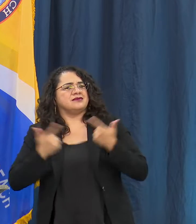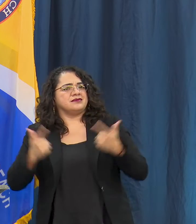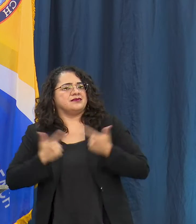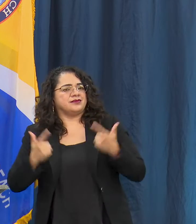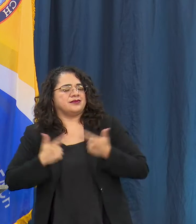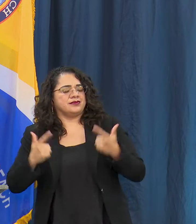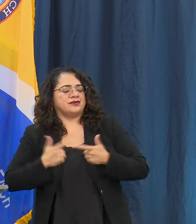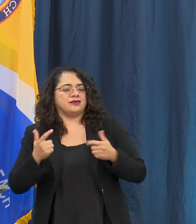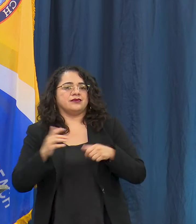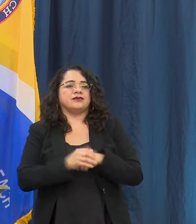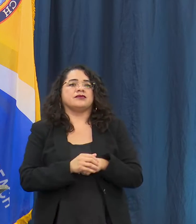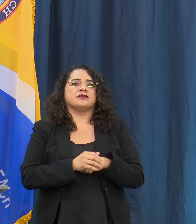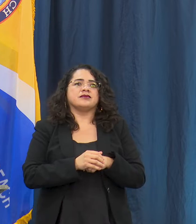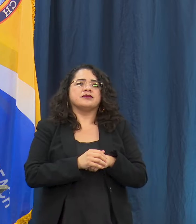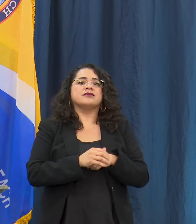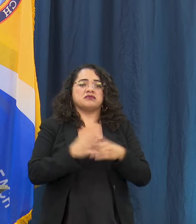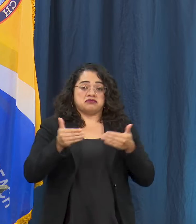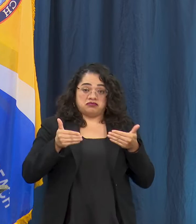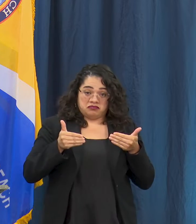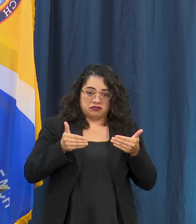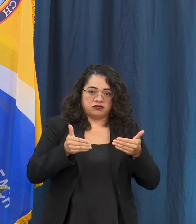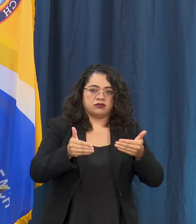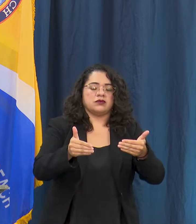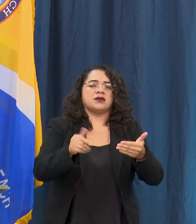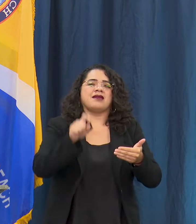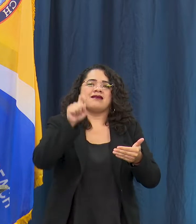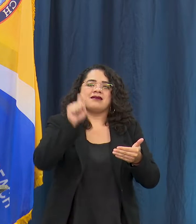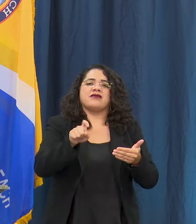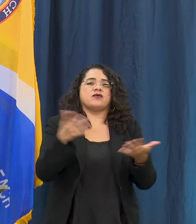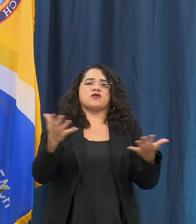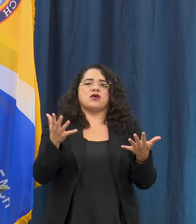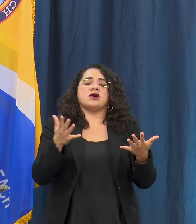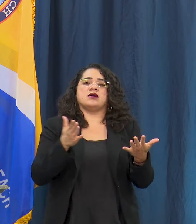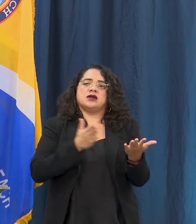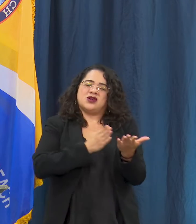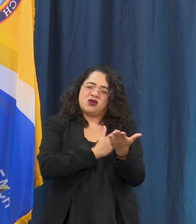to navigate not just the racial injustice that we're seeing across the